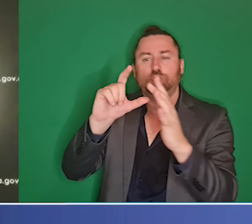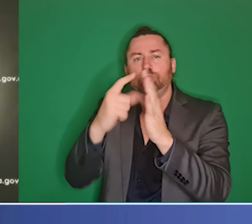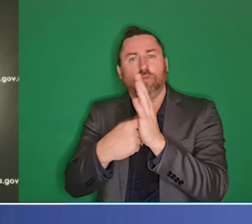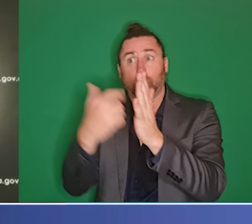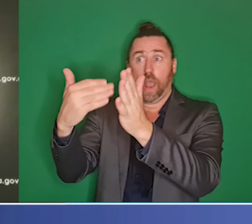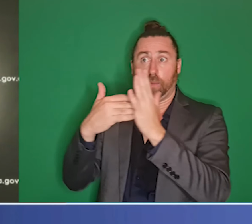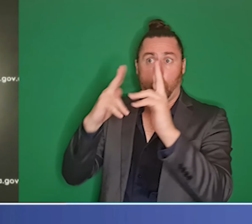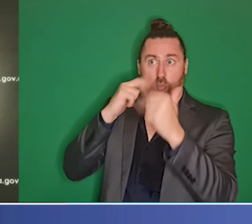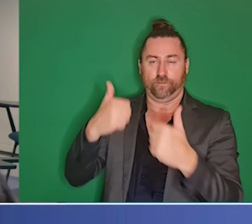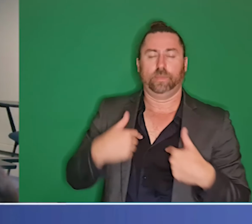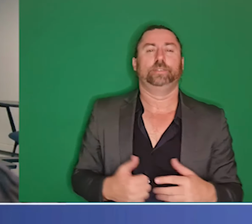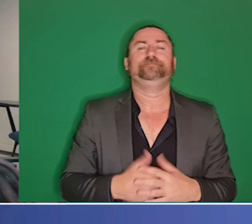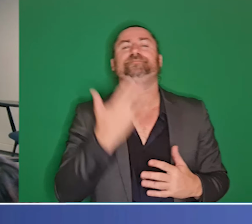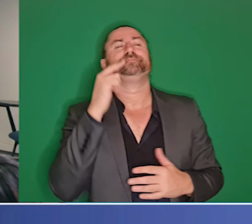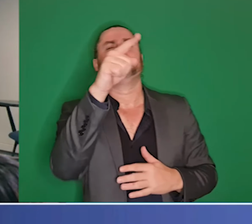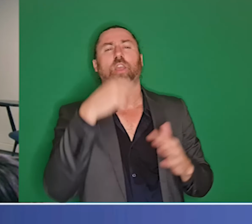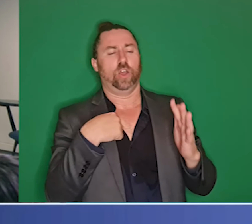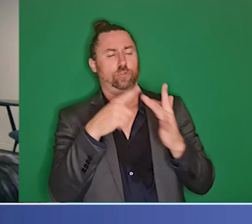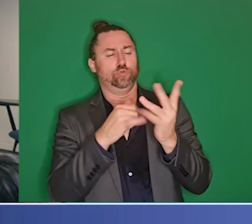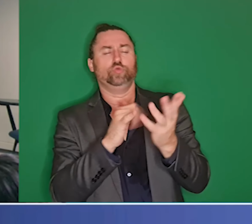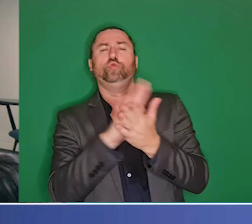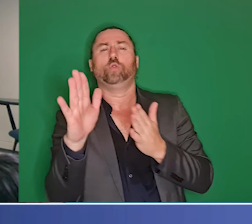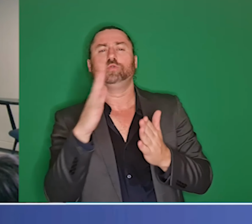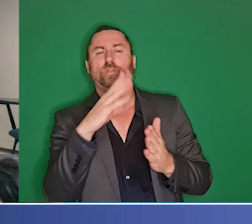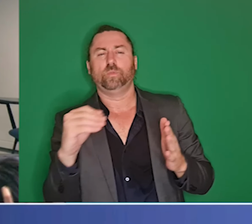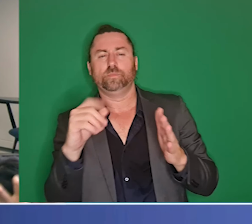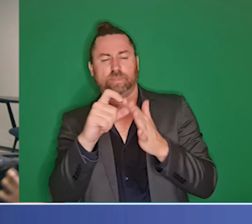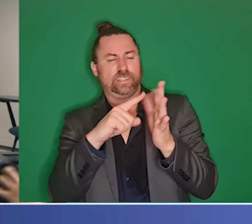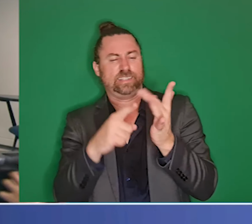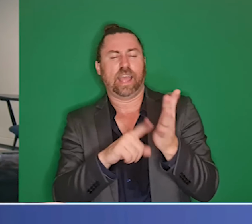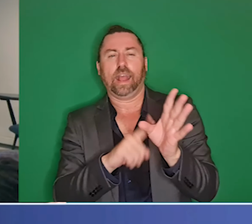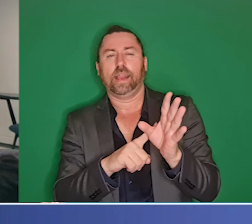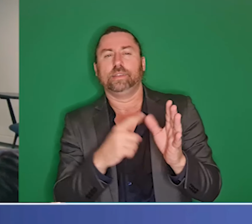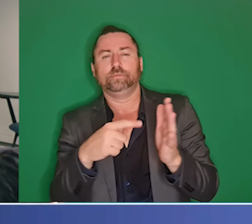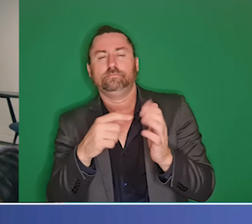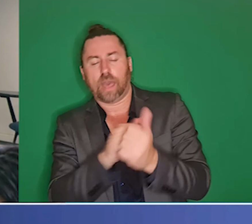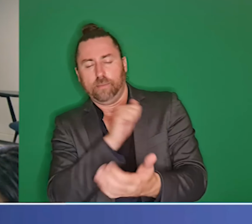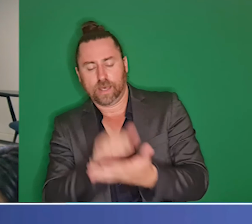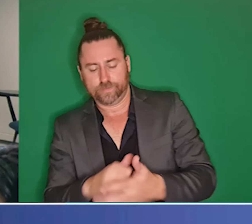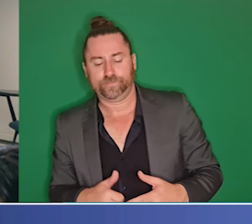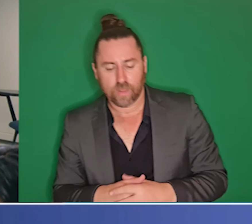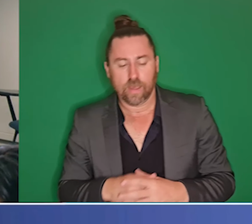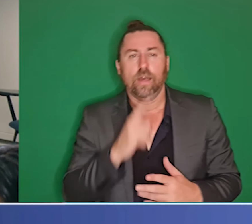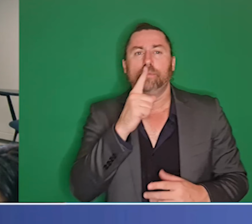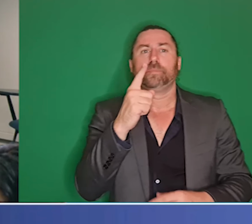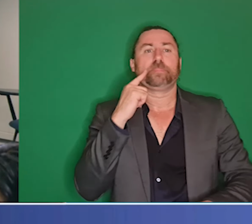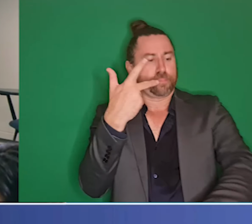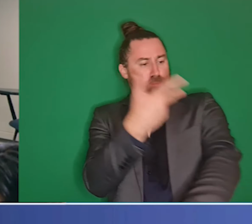Yeah, thanks. It's Josh from the New Daily. Just back from childhood vaccinations, obviously, the government is trying to get parents to get their kids vaccinated,